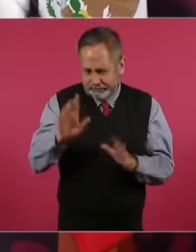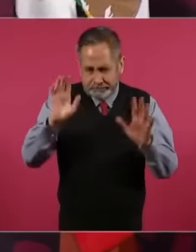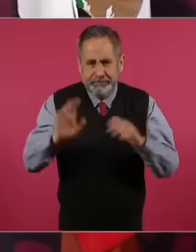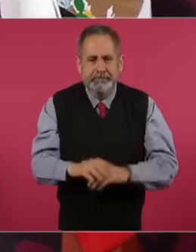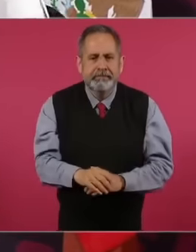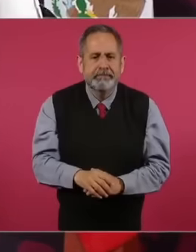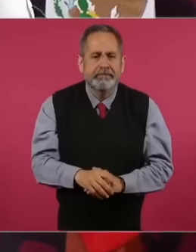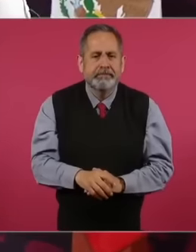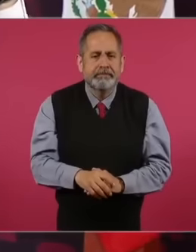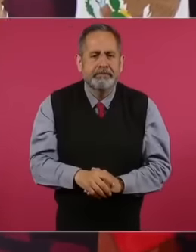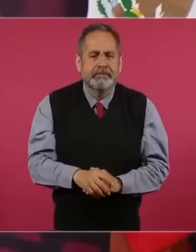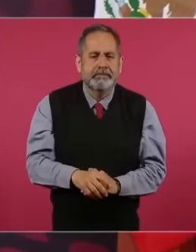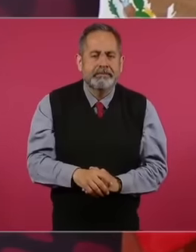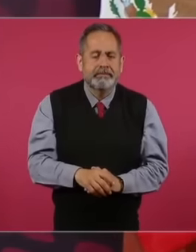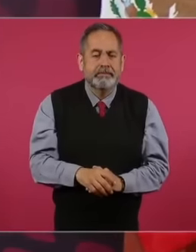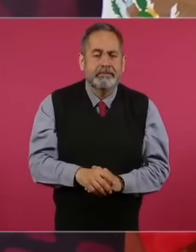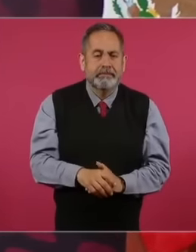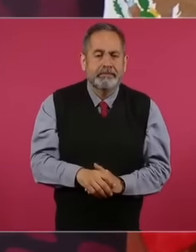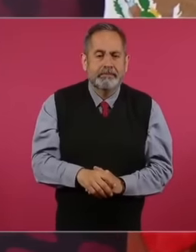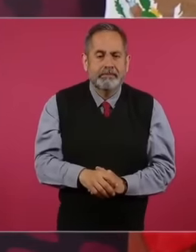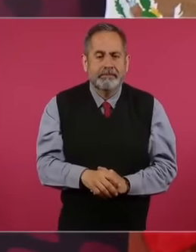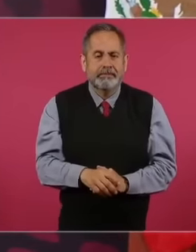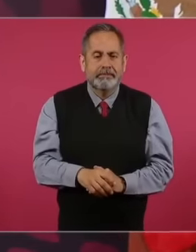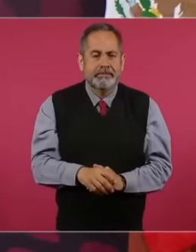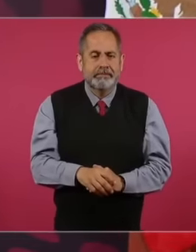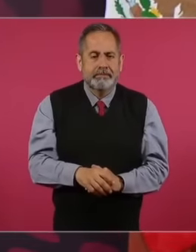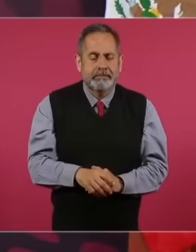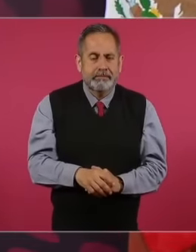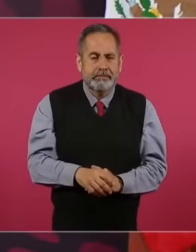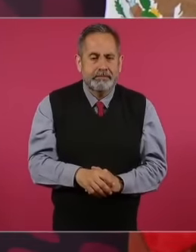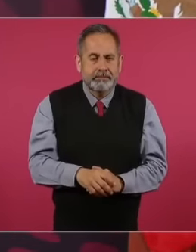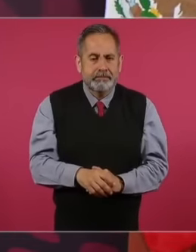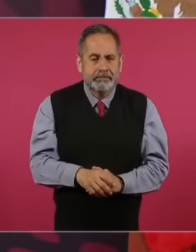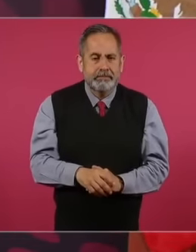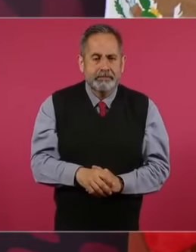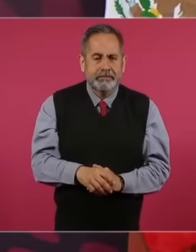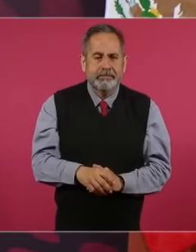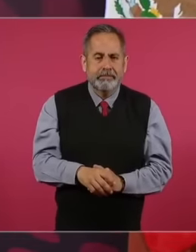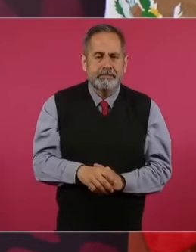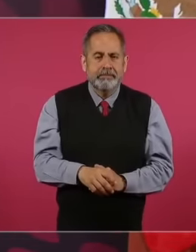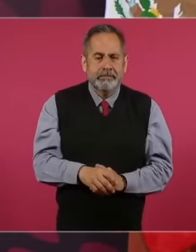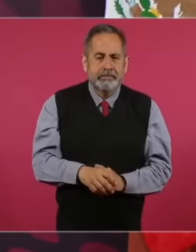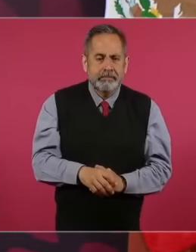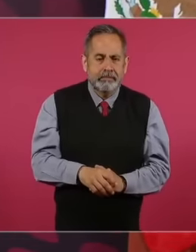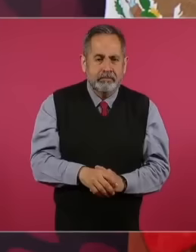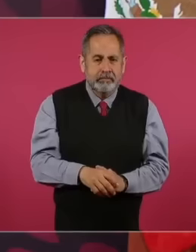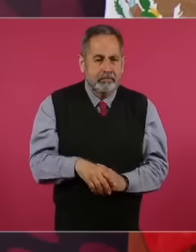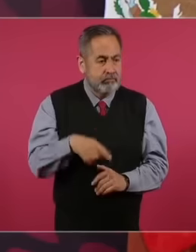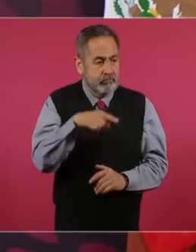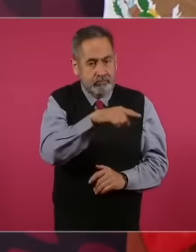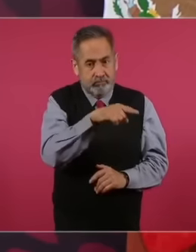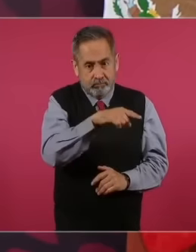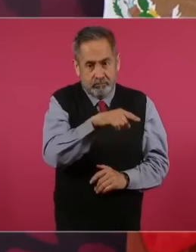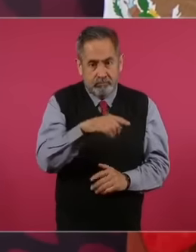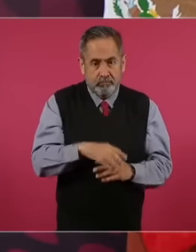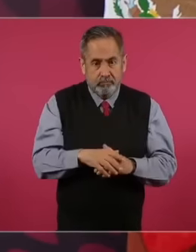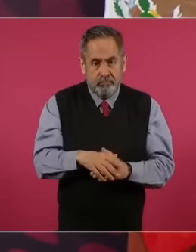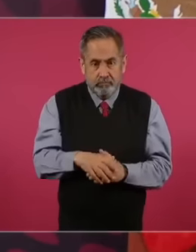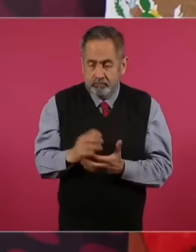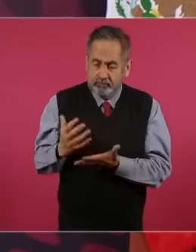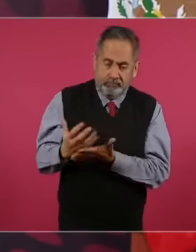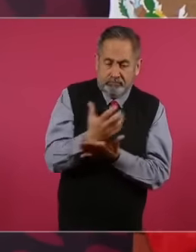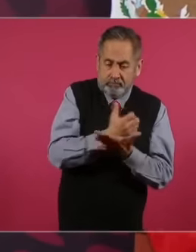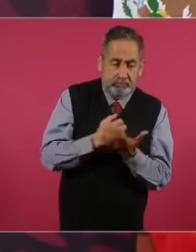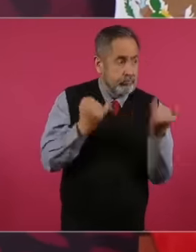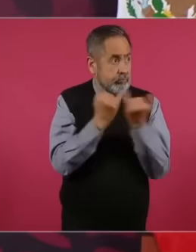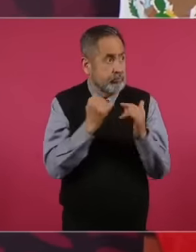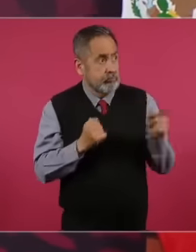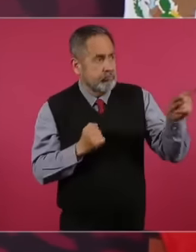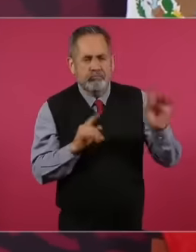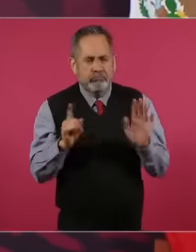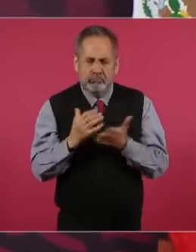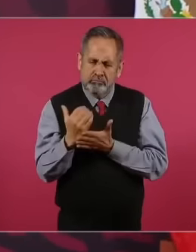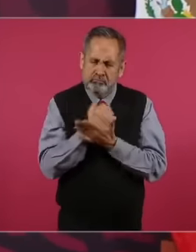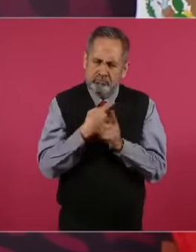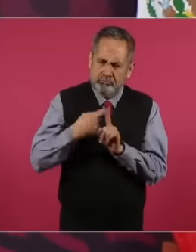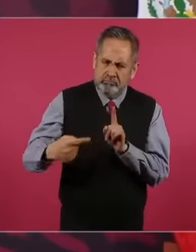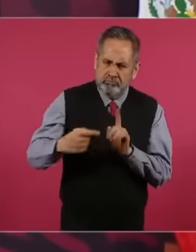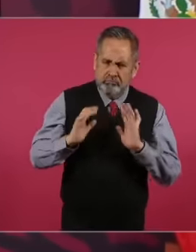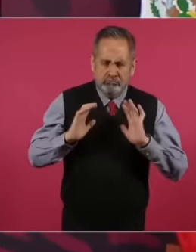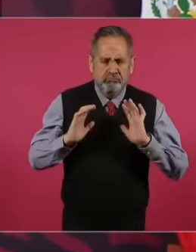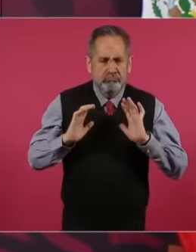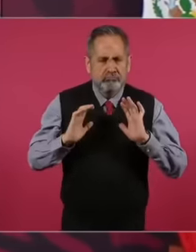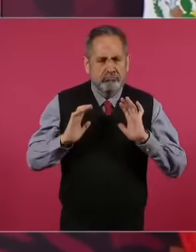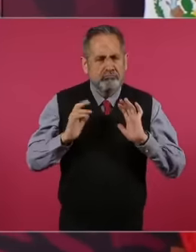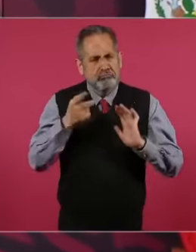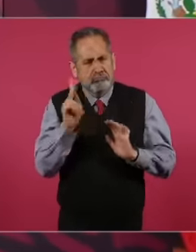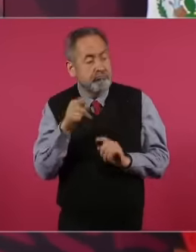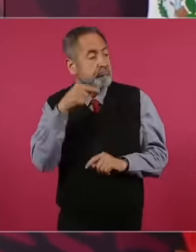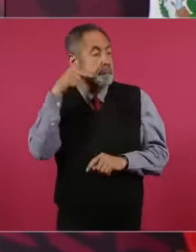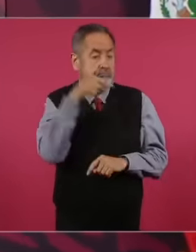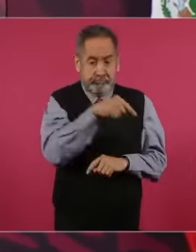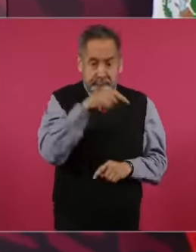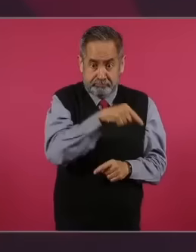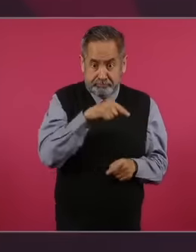does not earn everything that others earn, but this minister